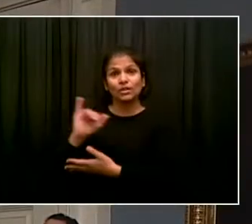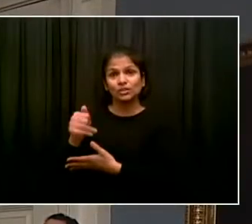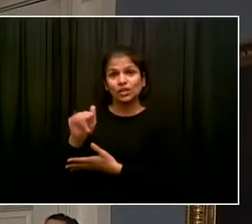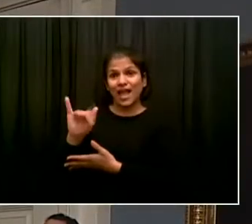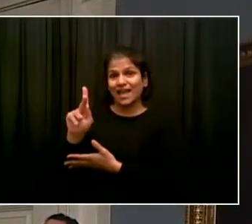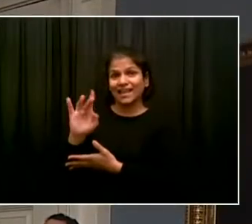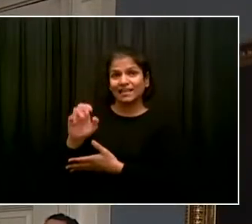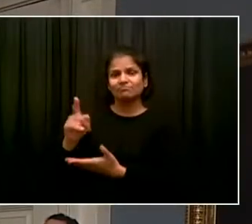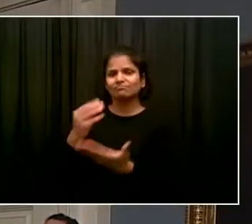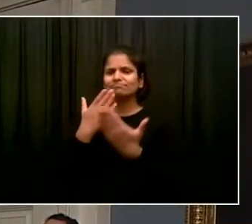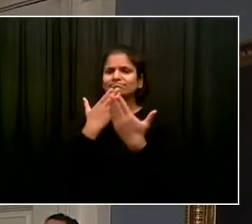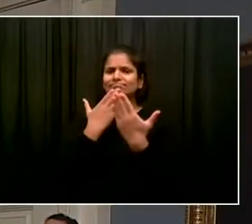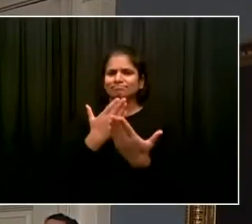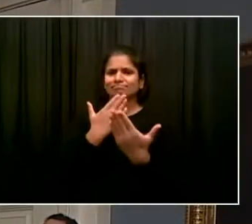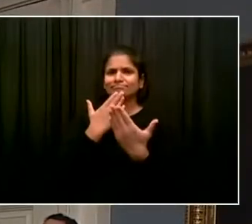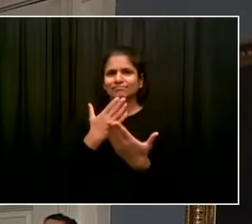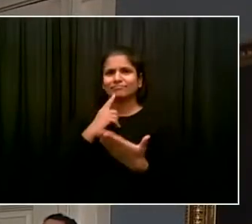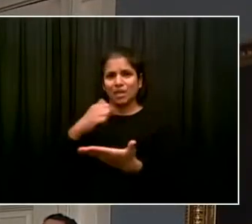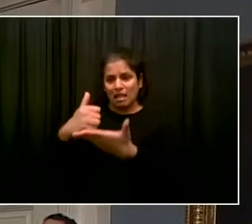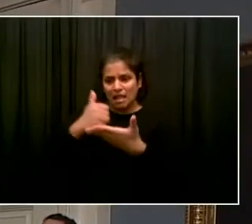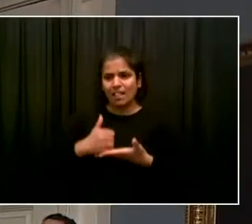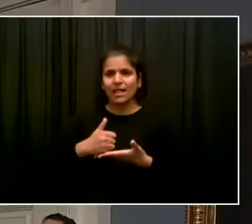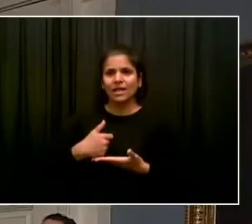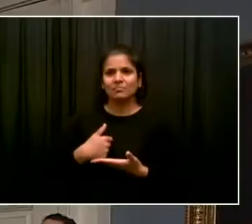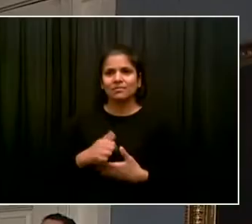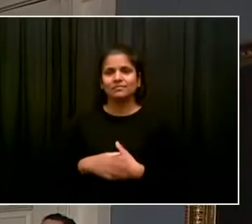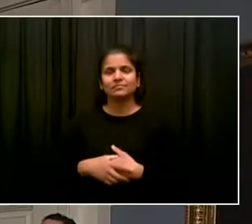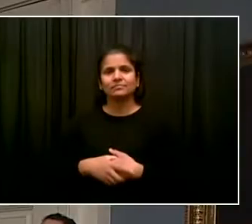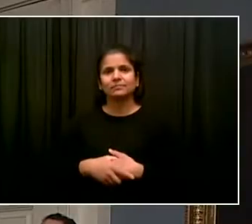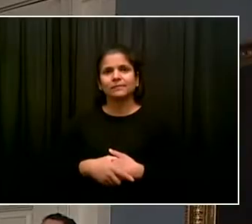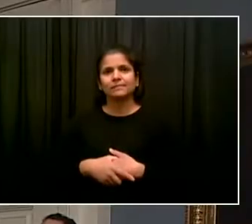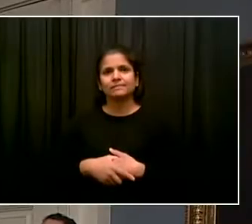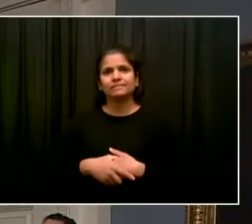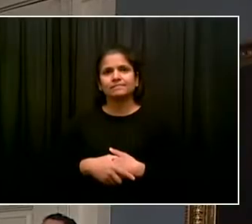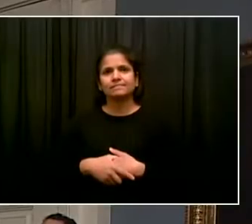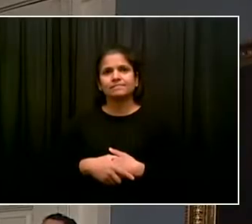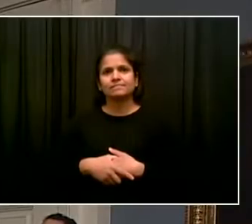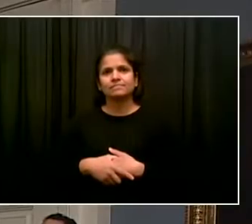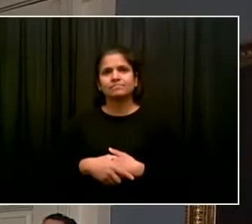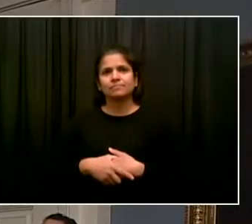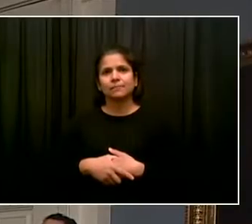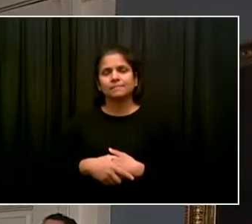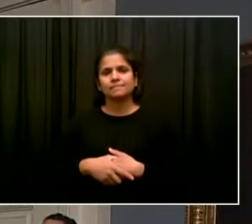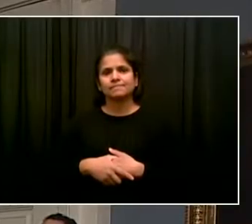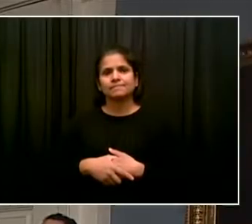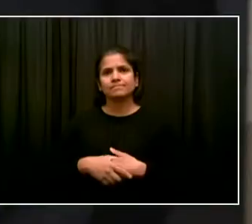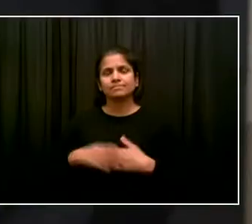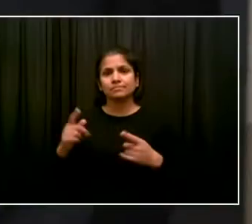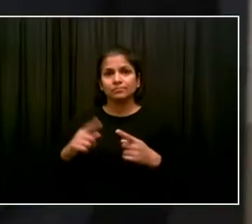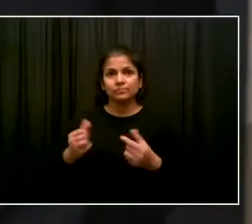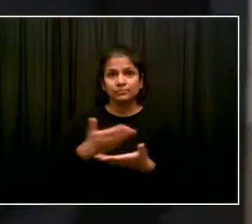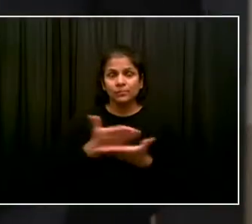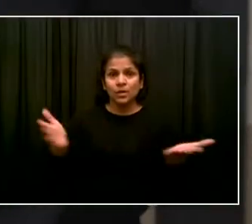THIS DAY WAS COMING, SHE WAS SO DELIGHTED. TO MY GODDAUGERHT JACKIE, THANK